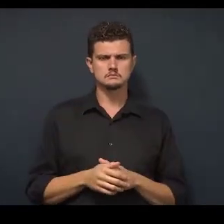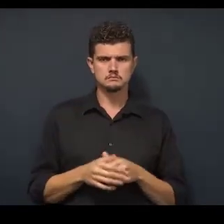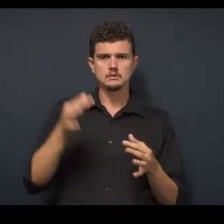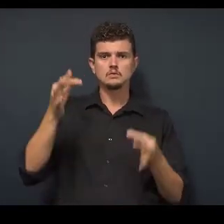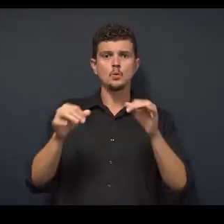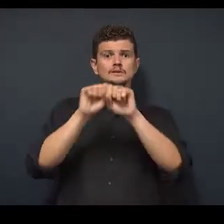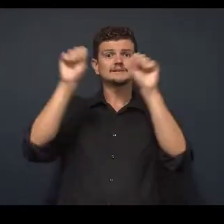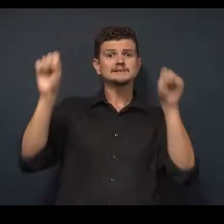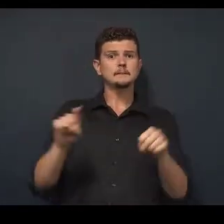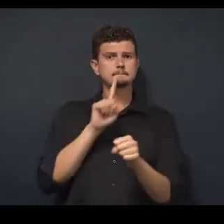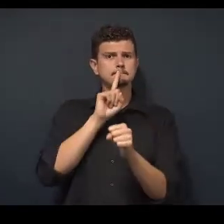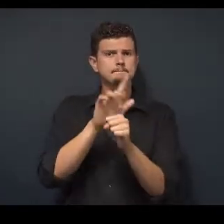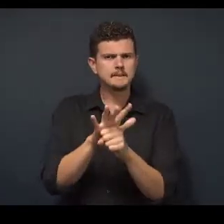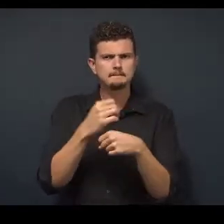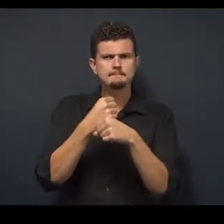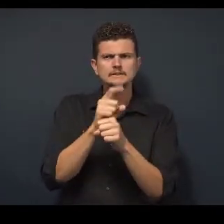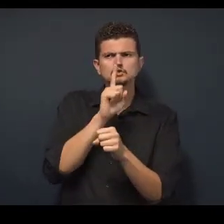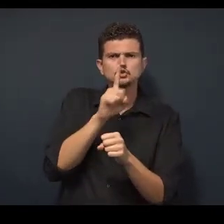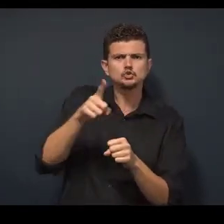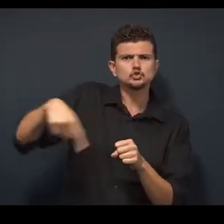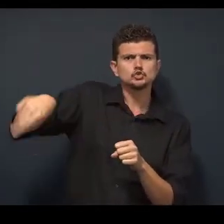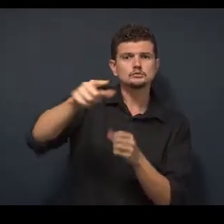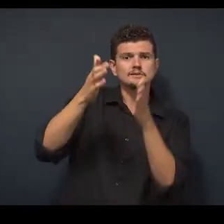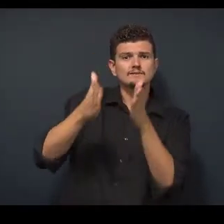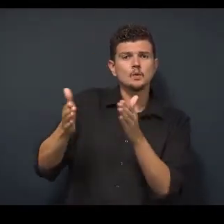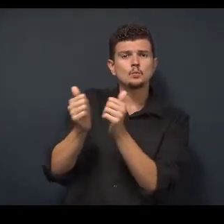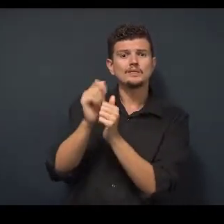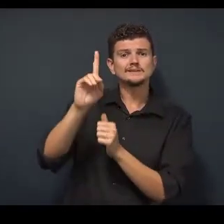The Judicial Branch is committed to ensuring that individuals with disabilities